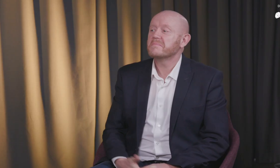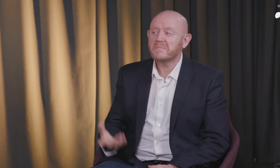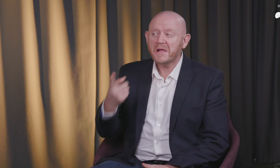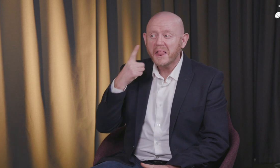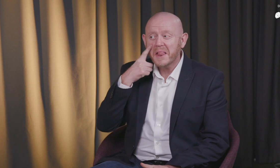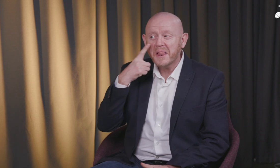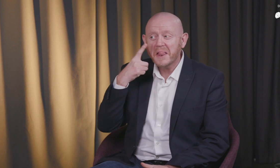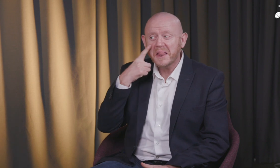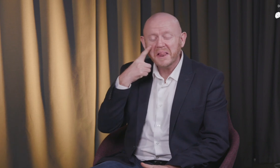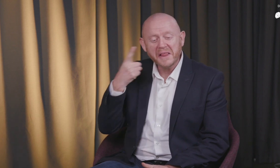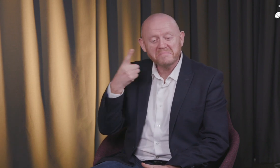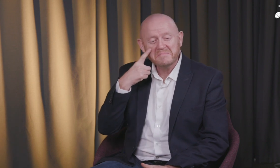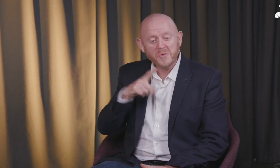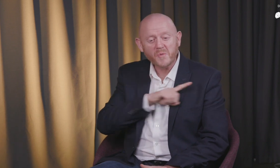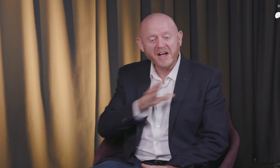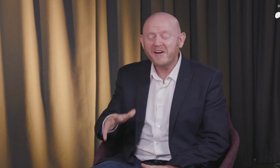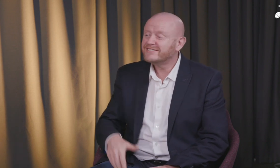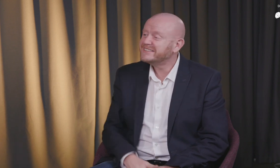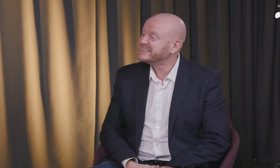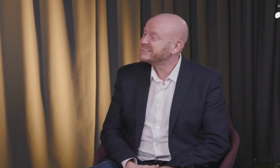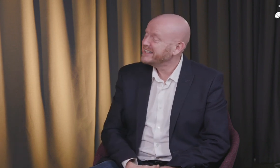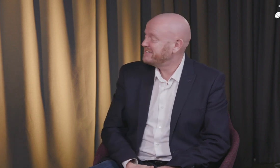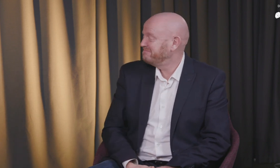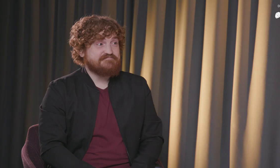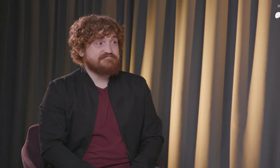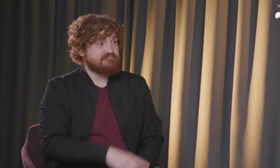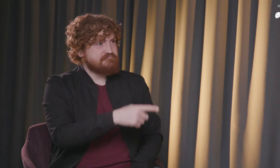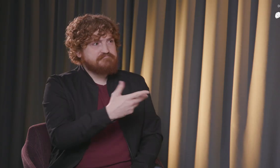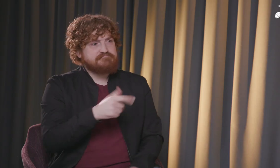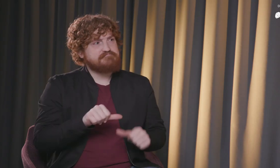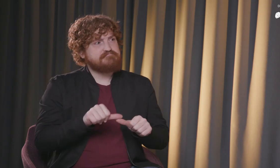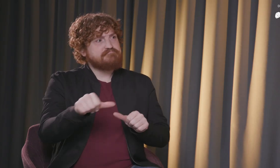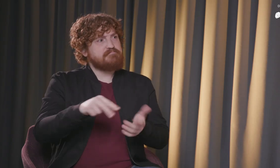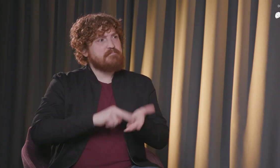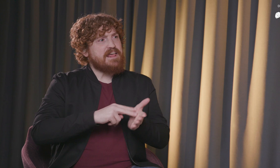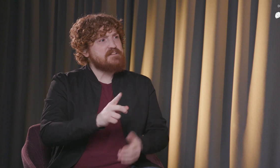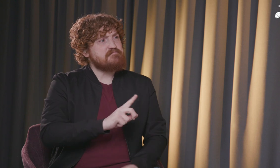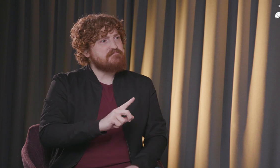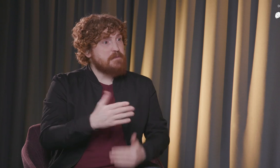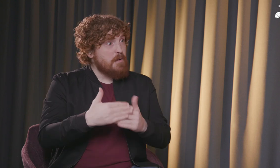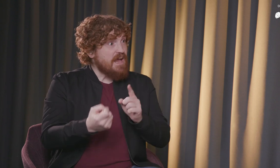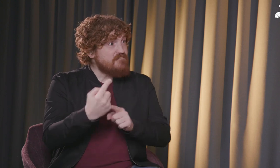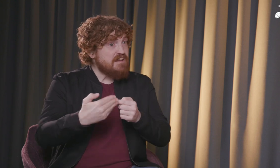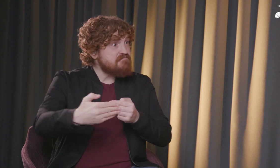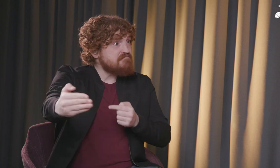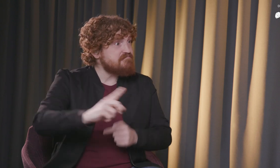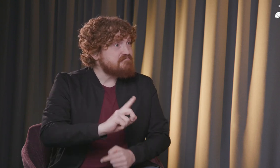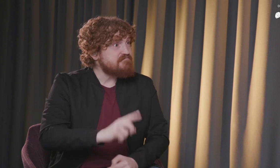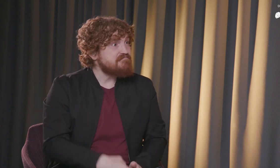Maybe, we’ll wait and see. Why not! What’s next for you? Have you got anymore events coming up, or?